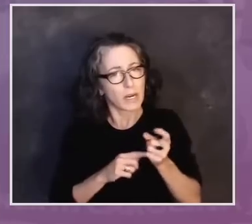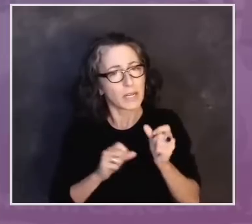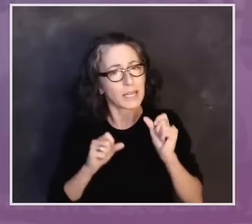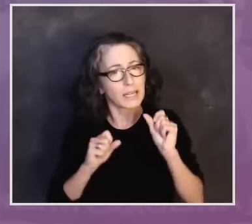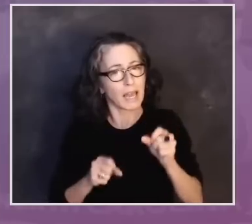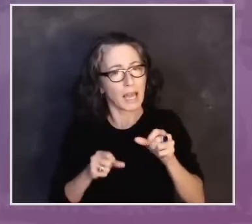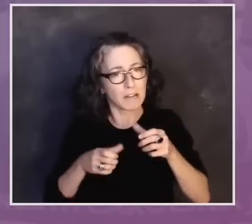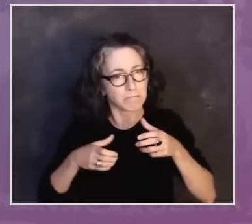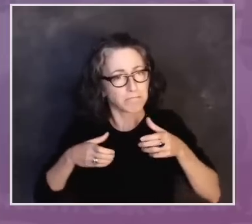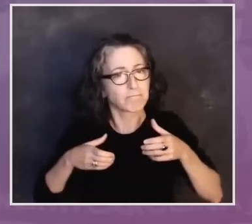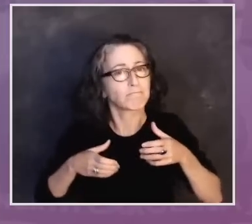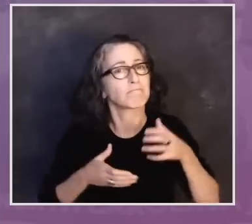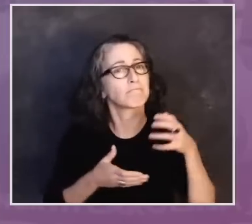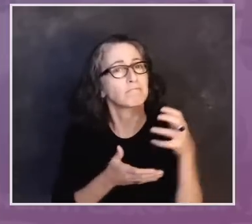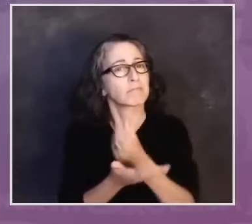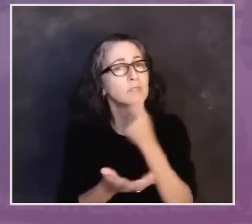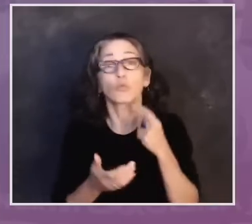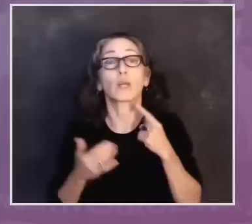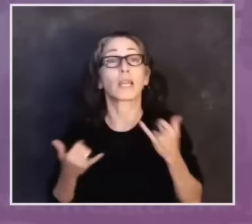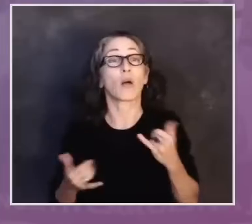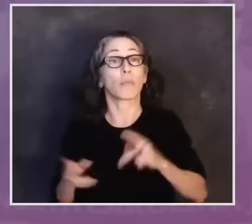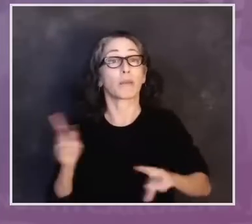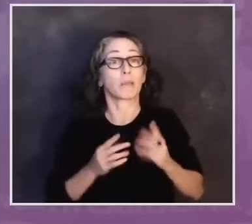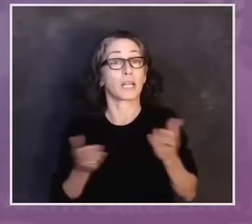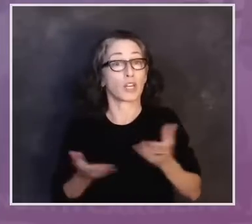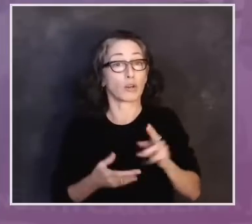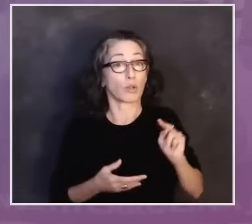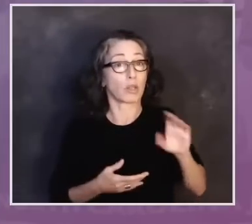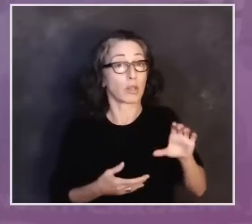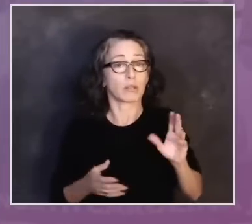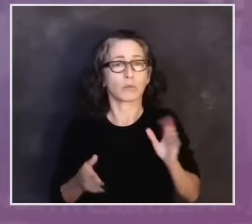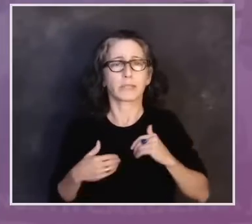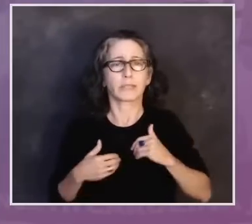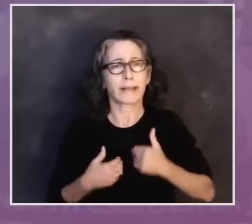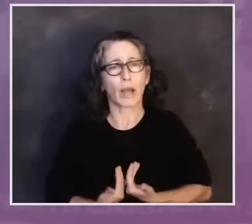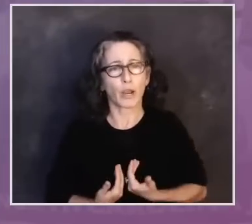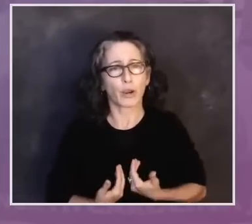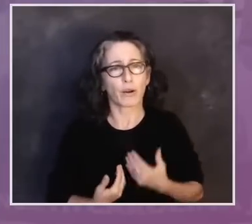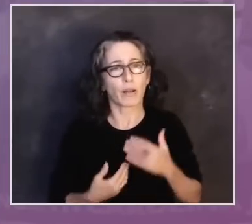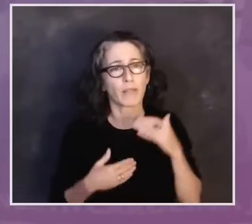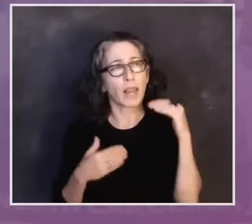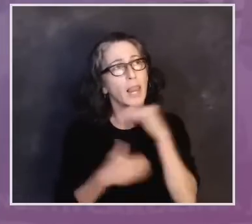YOU WE HAVE THIS MOMENT IN TIME TO MAKE THIS DIFFERENCE.